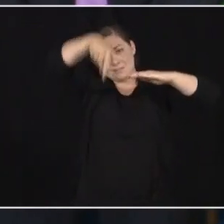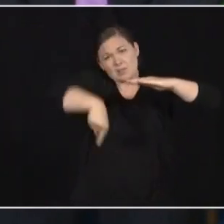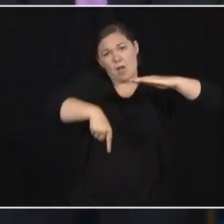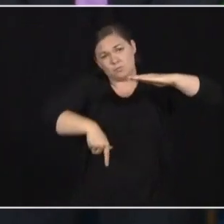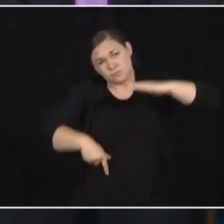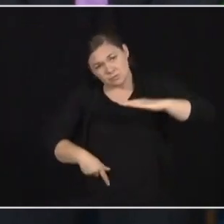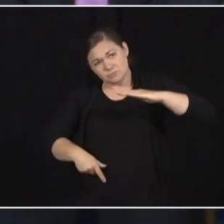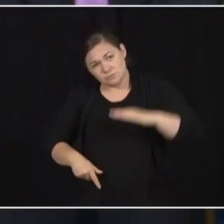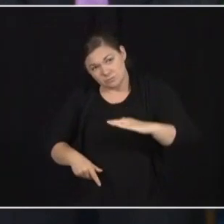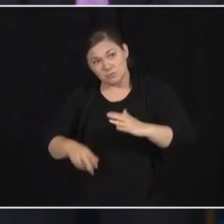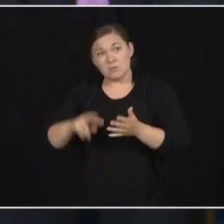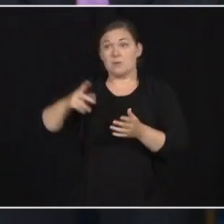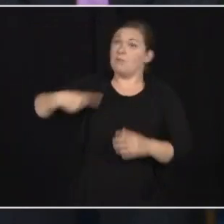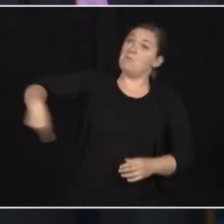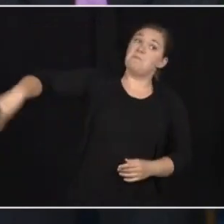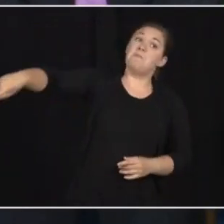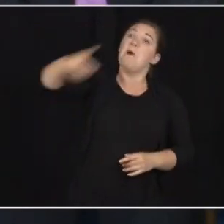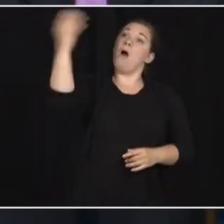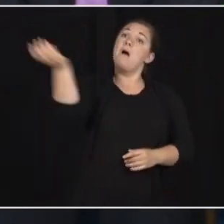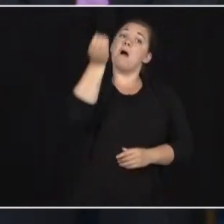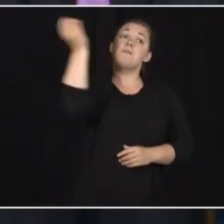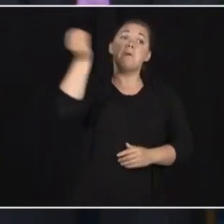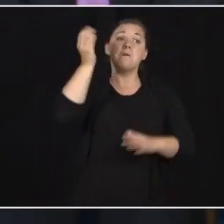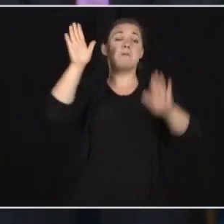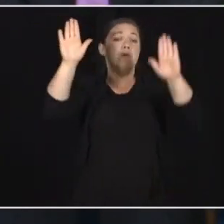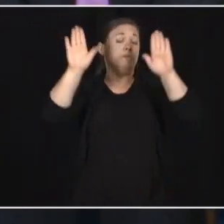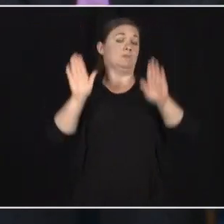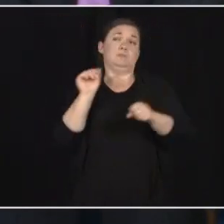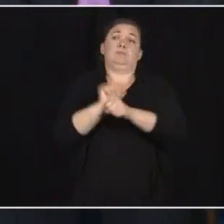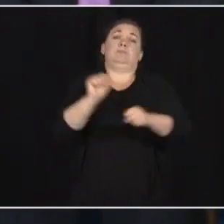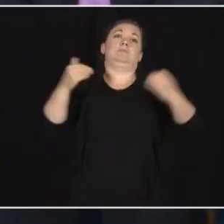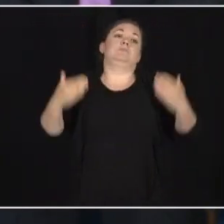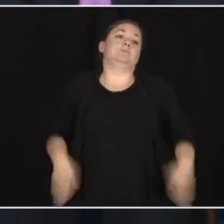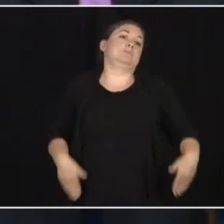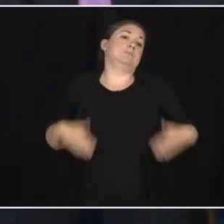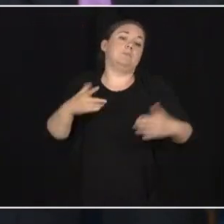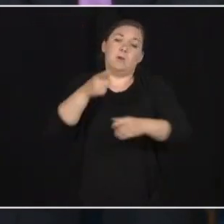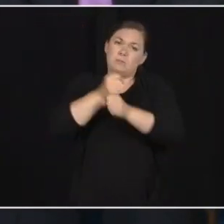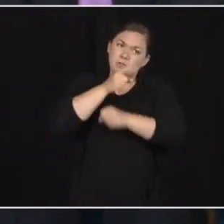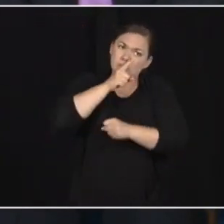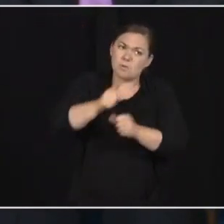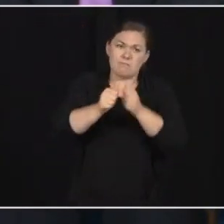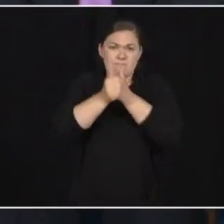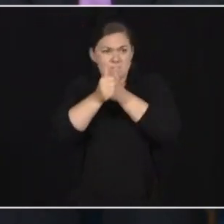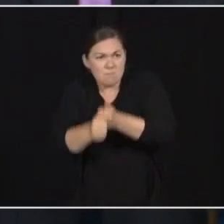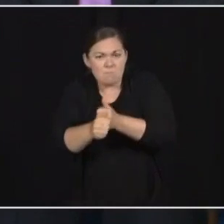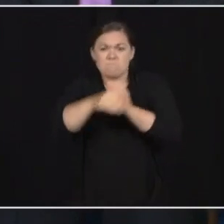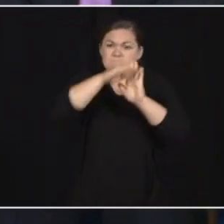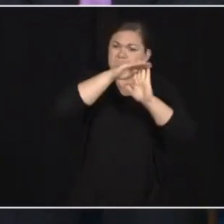and when I say we, I talk about all the people of Ontario. We have been doing a great job